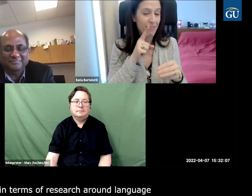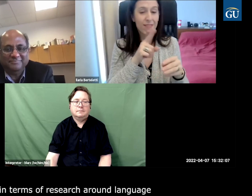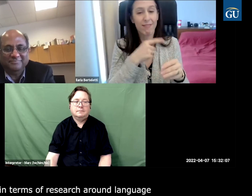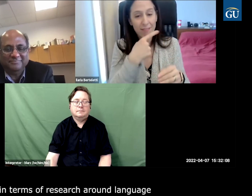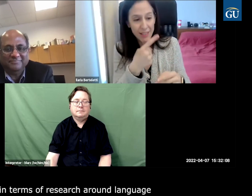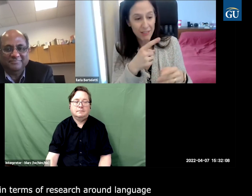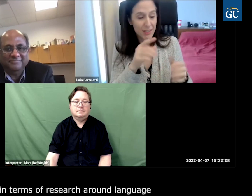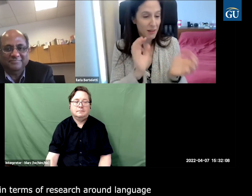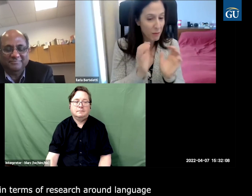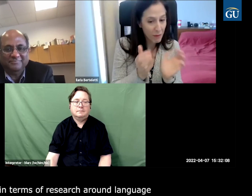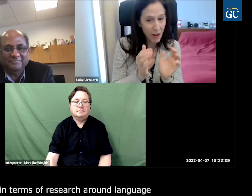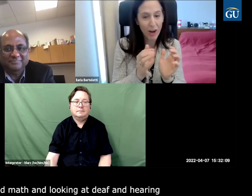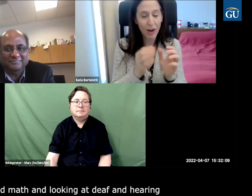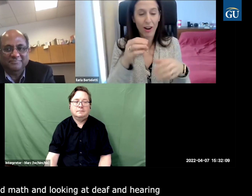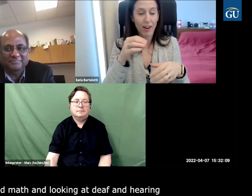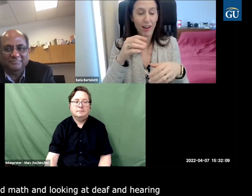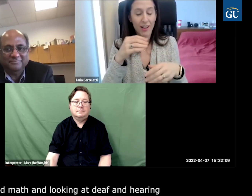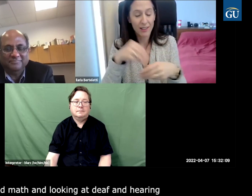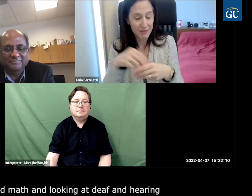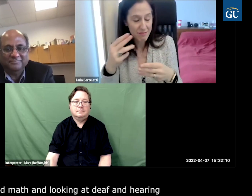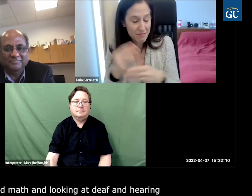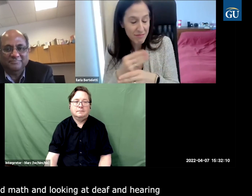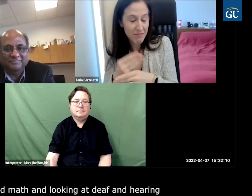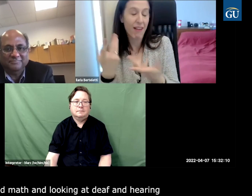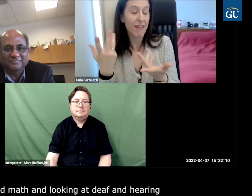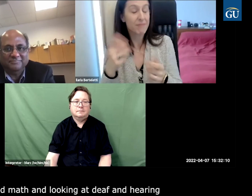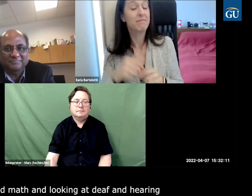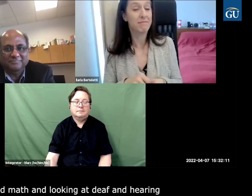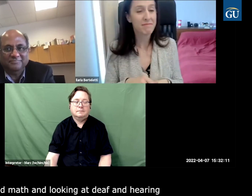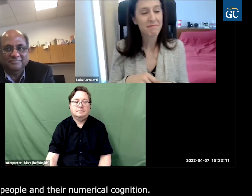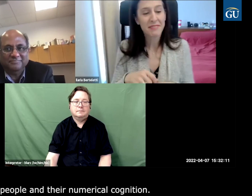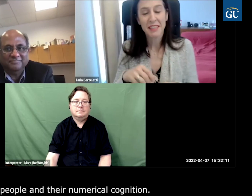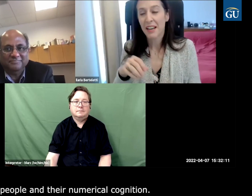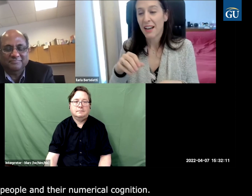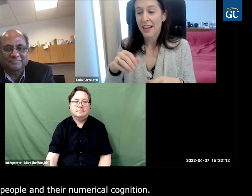research around language and math and